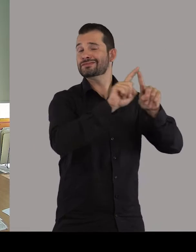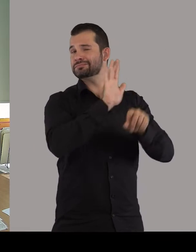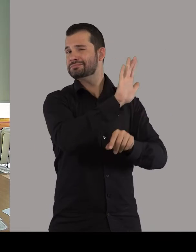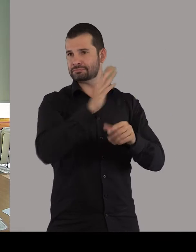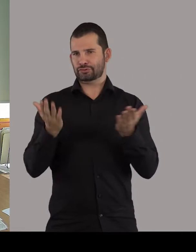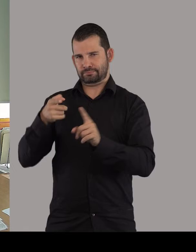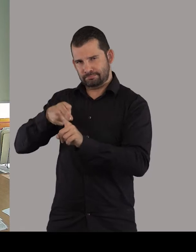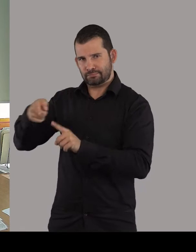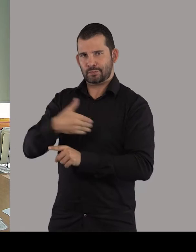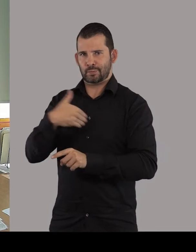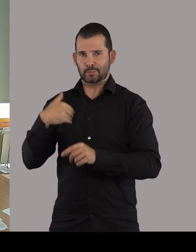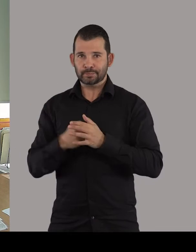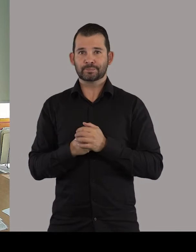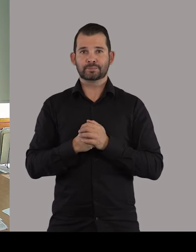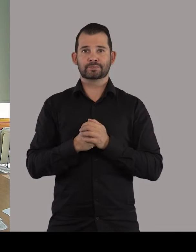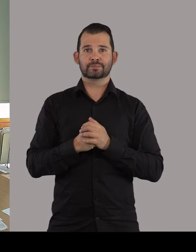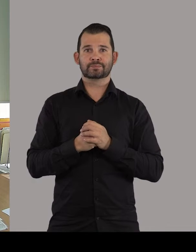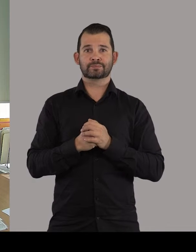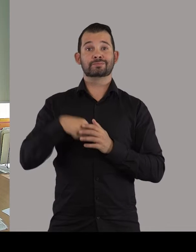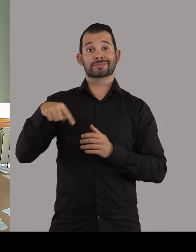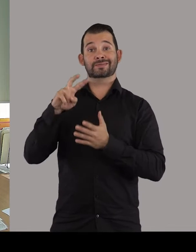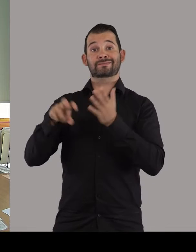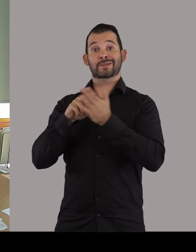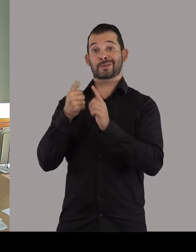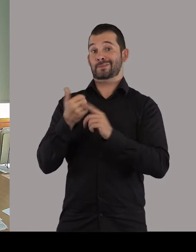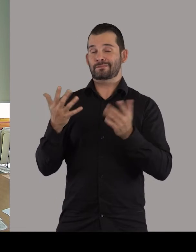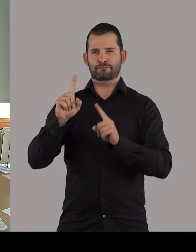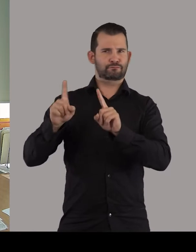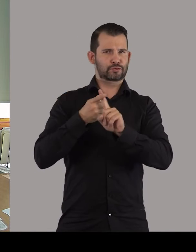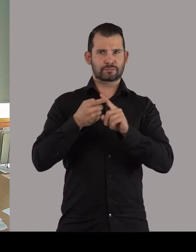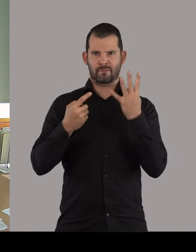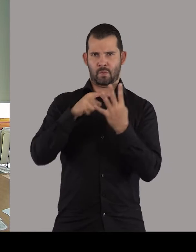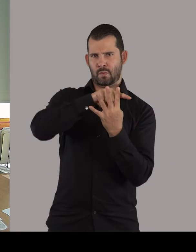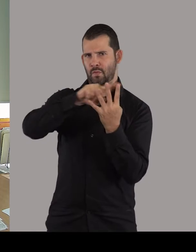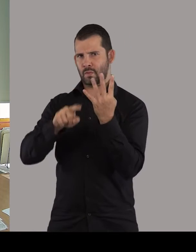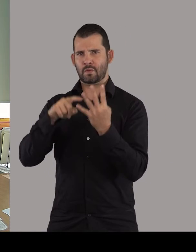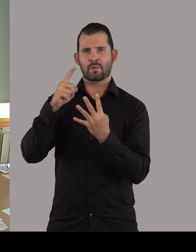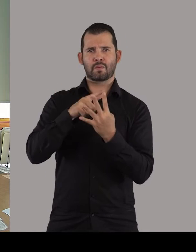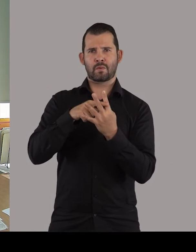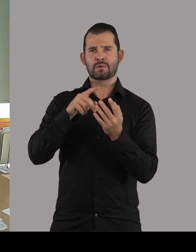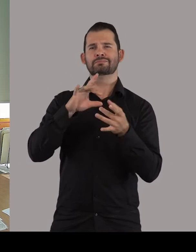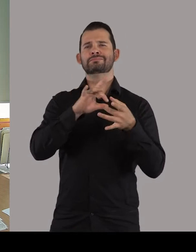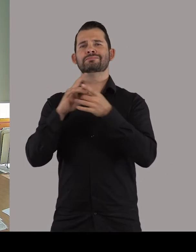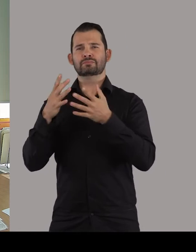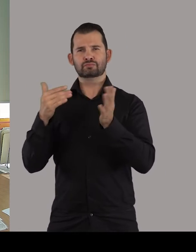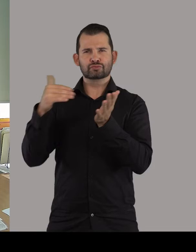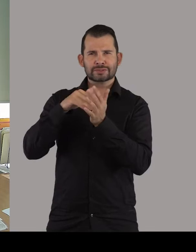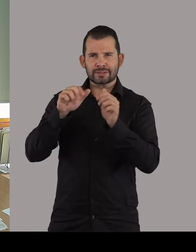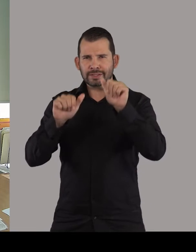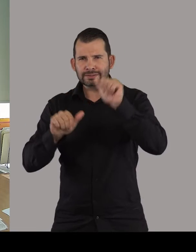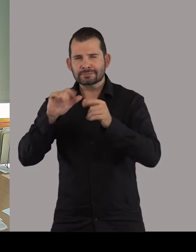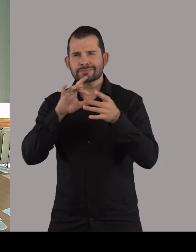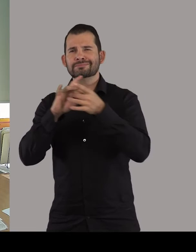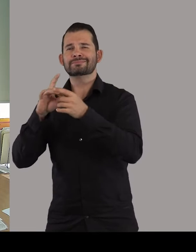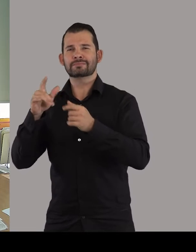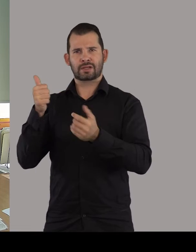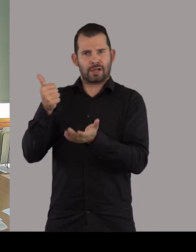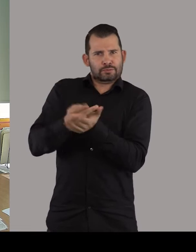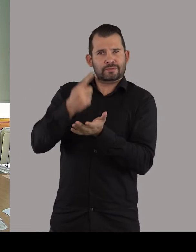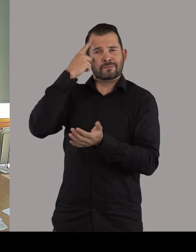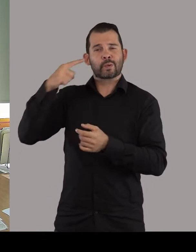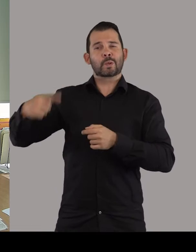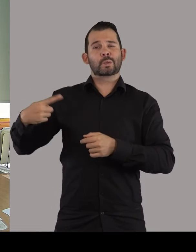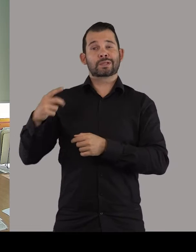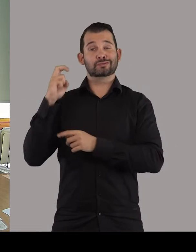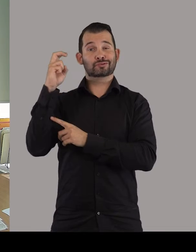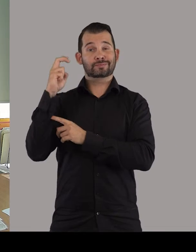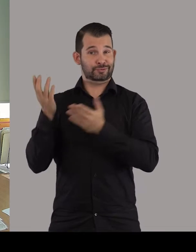This video is the first in a series of four videos about reassessments for eligibility of Wheel-Trans service.